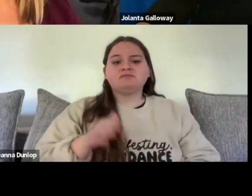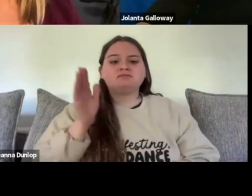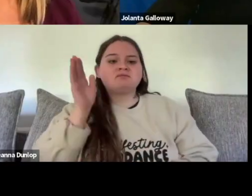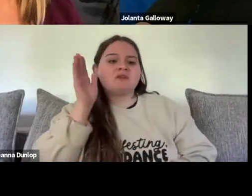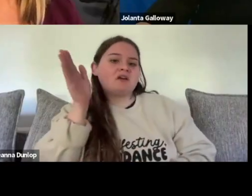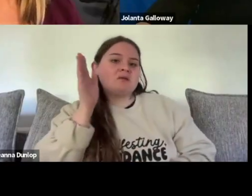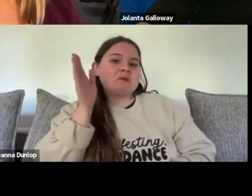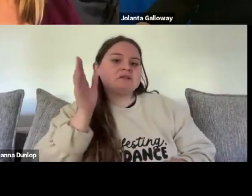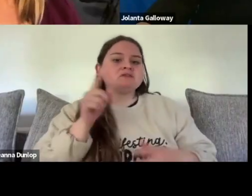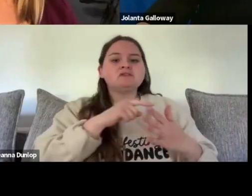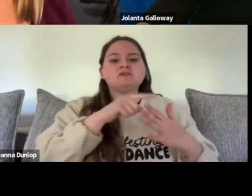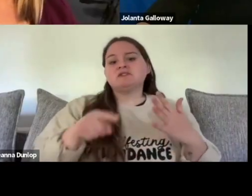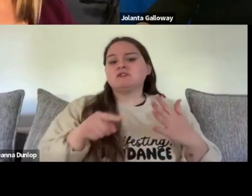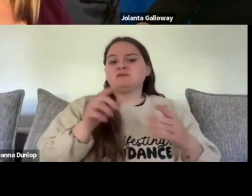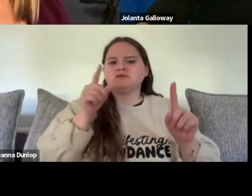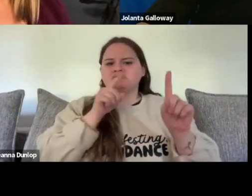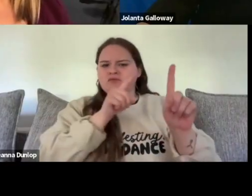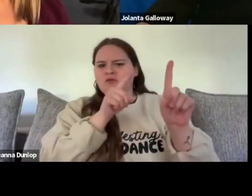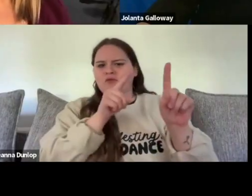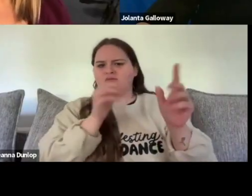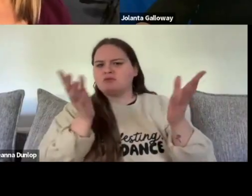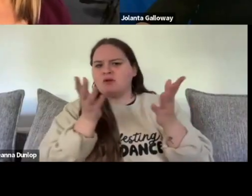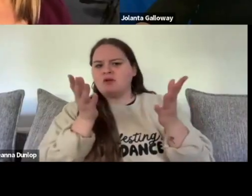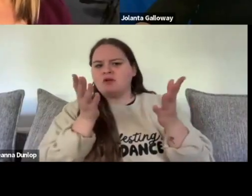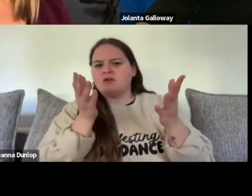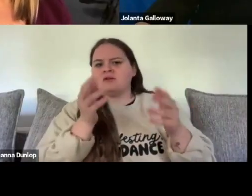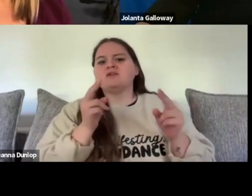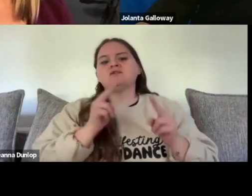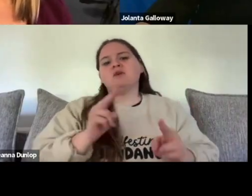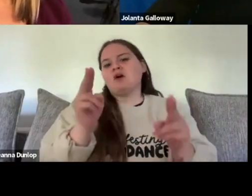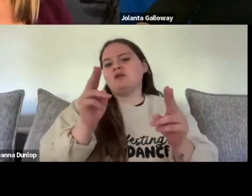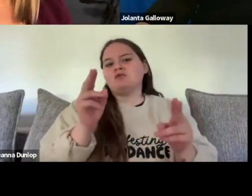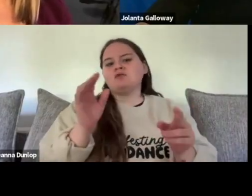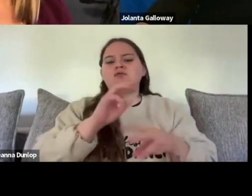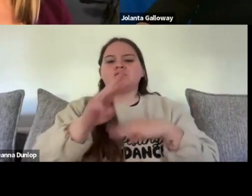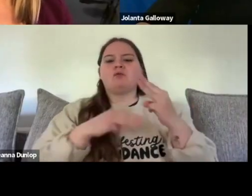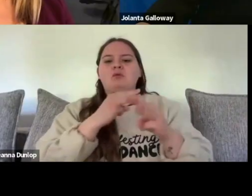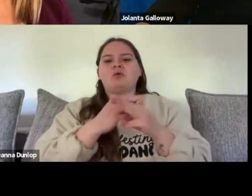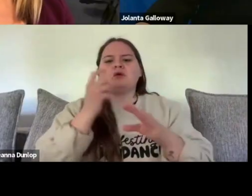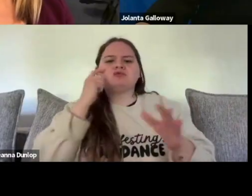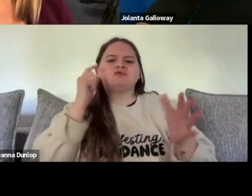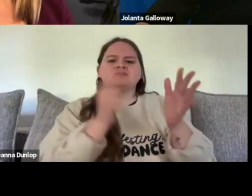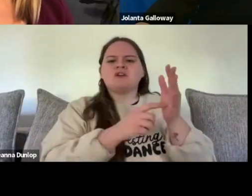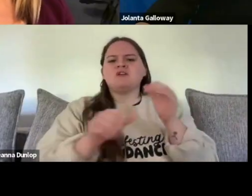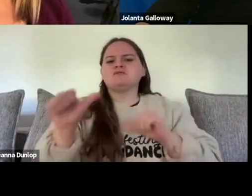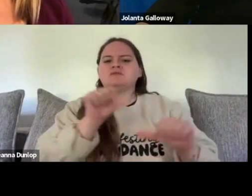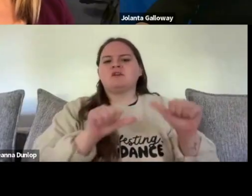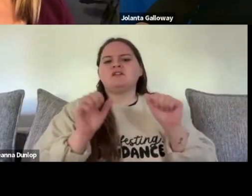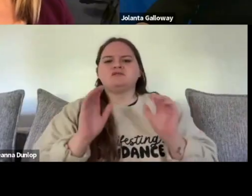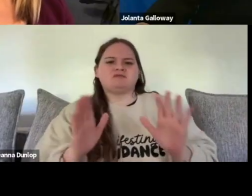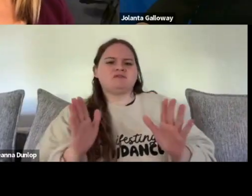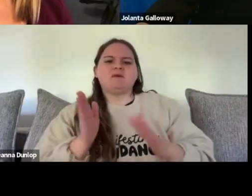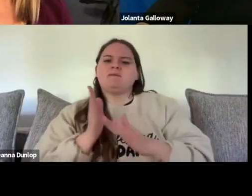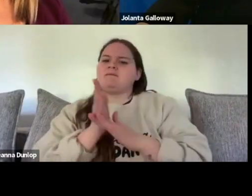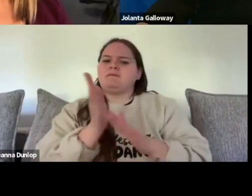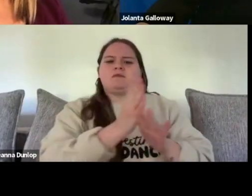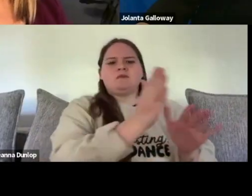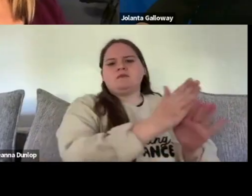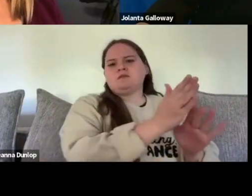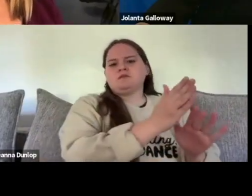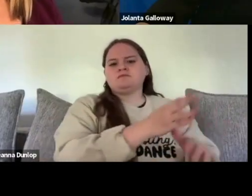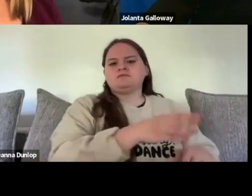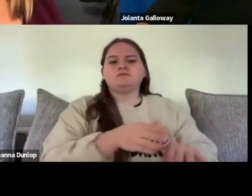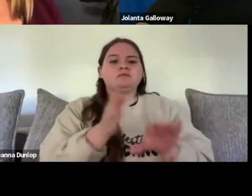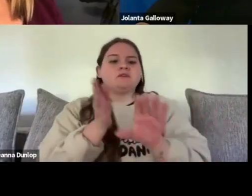University this lecture series aims to honor world-renowned scientists in the fields of